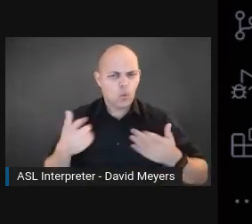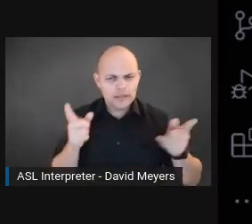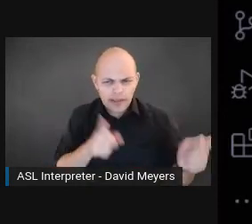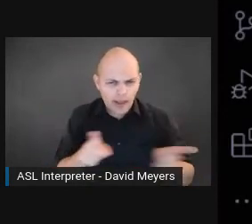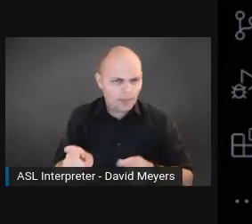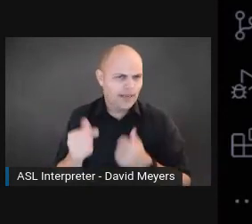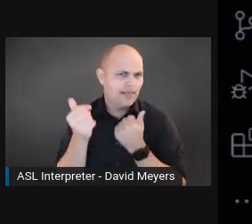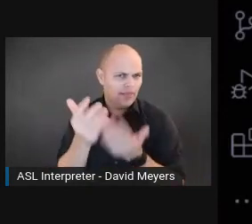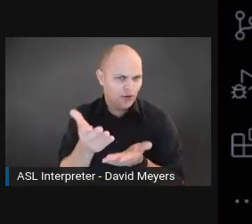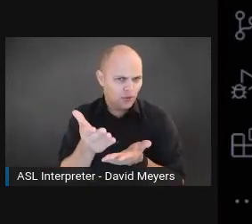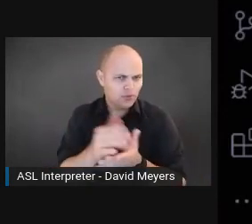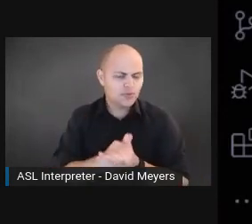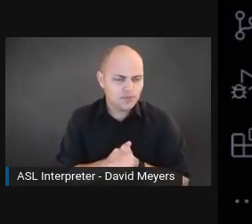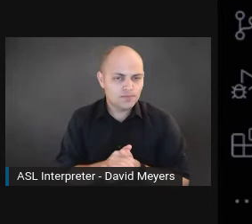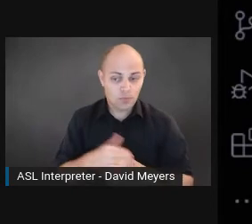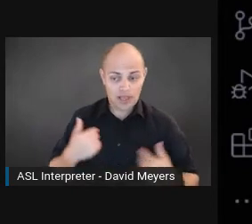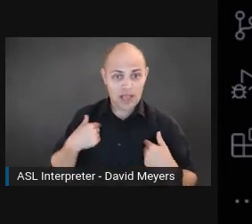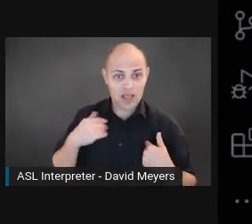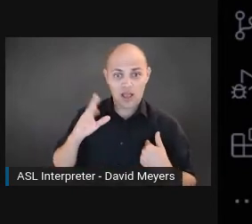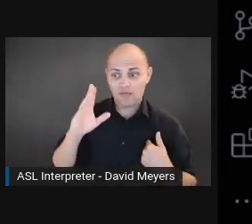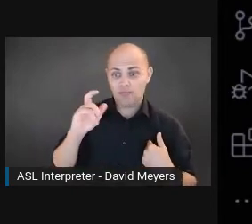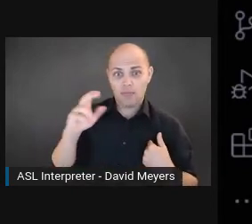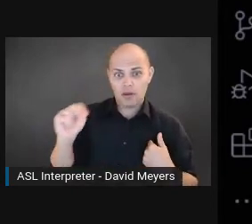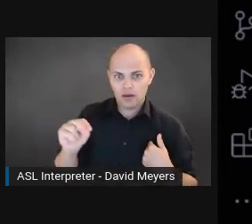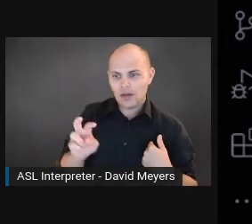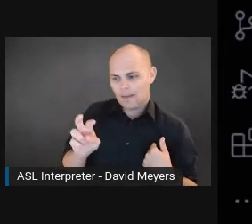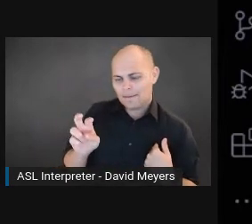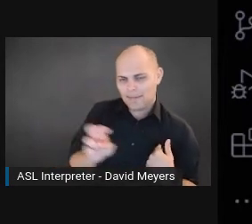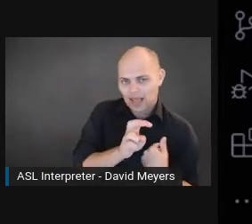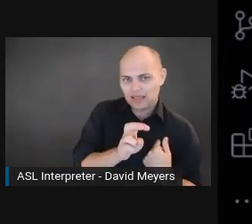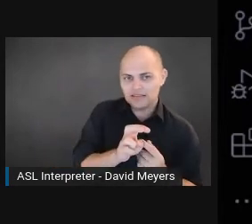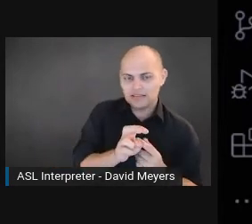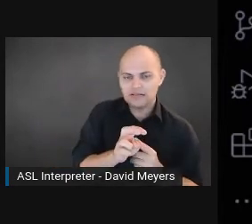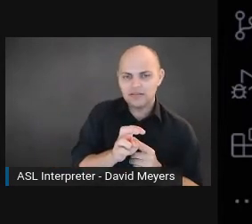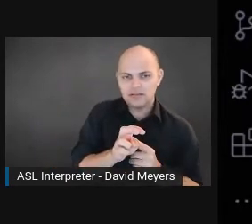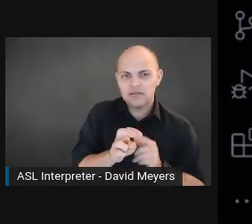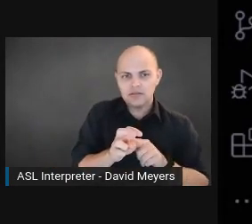We have the button that gets passed to it and we load our panel.